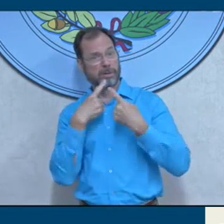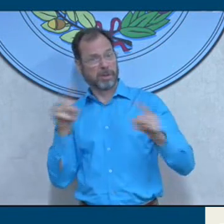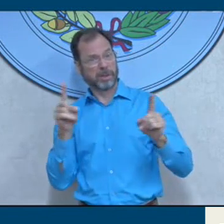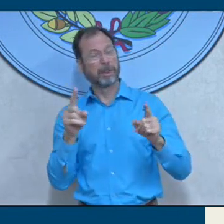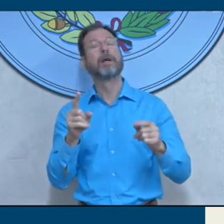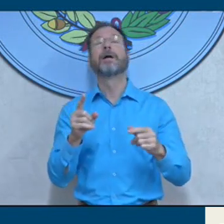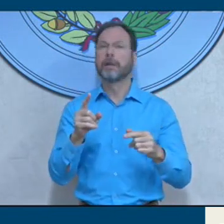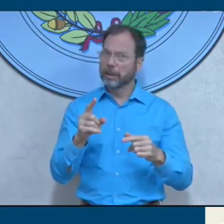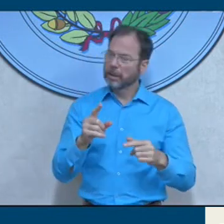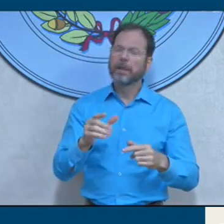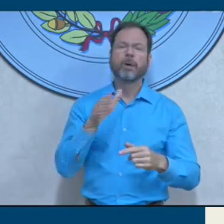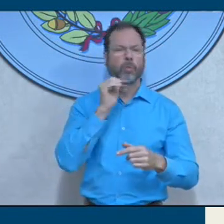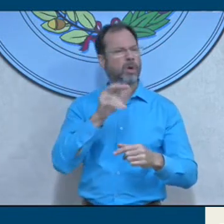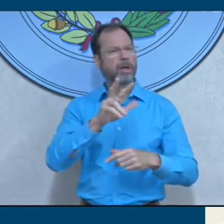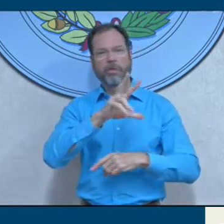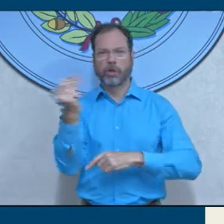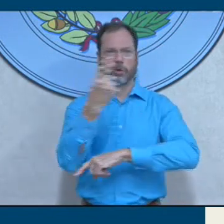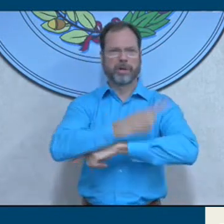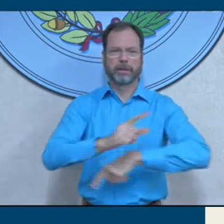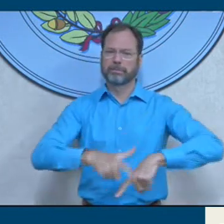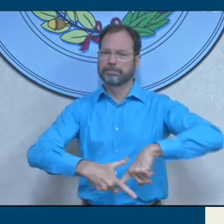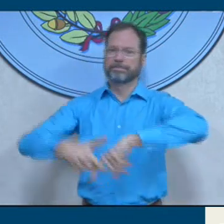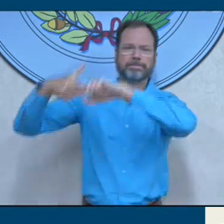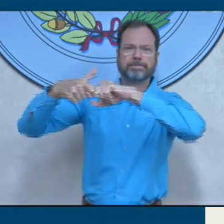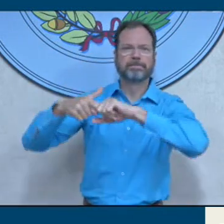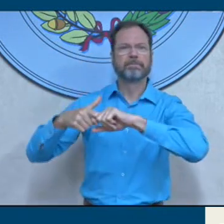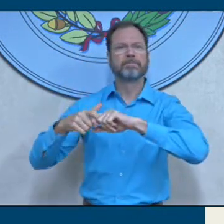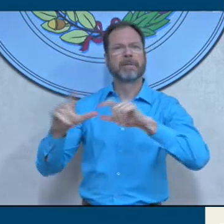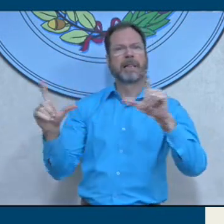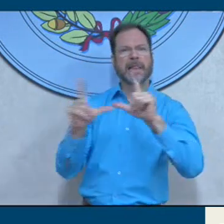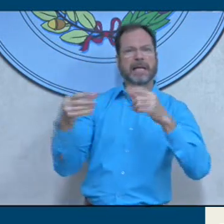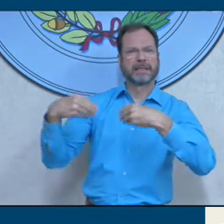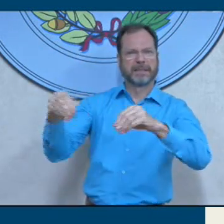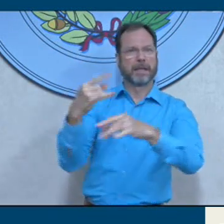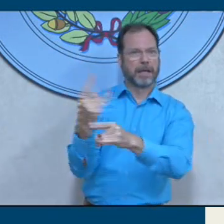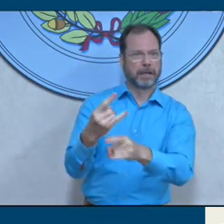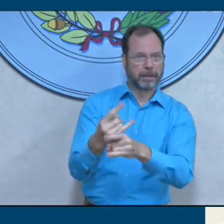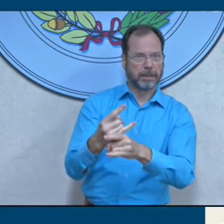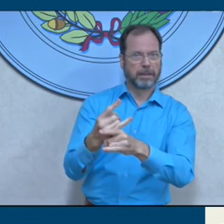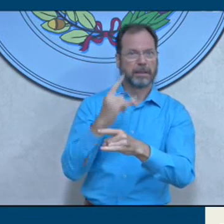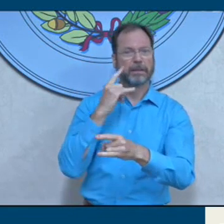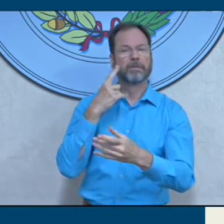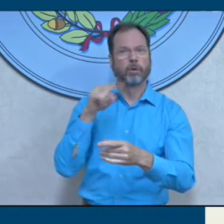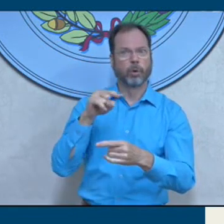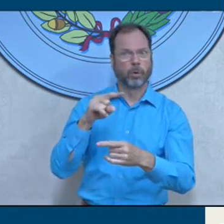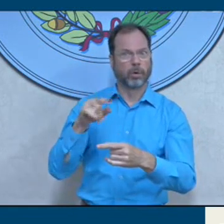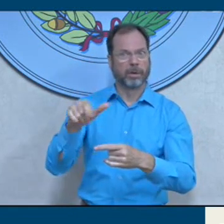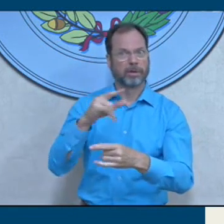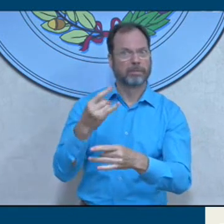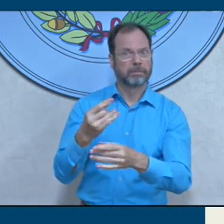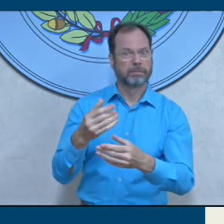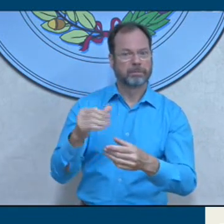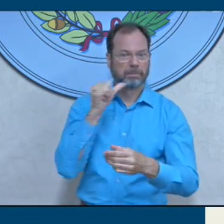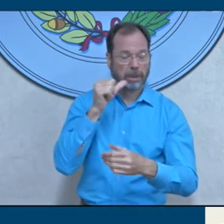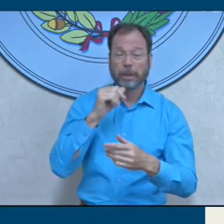THERE ARE ANY VIOLATIONS OF WHAT THE ORDERS ARE THEN.